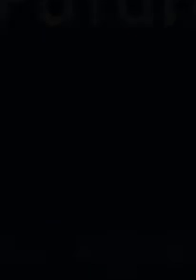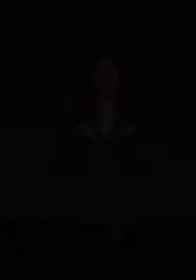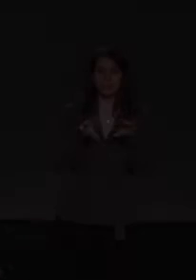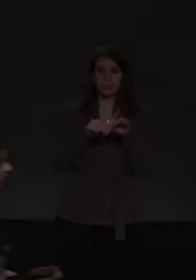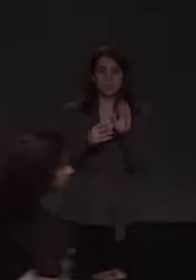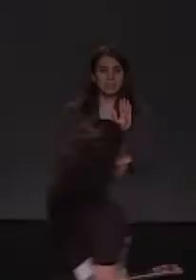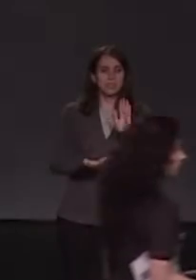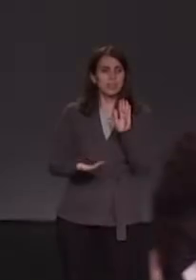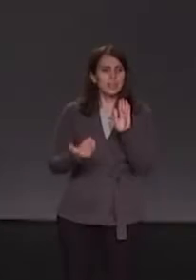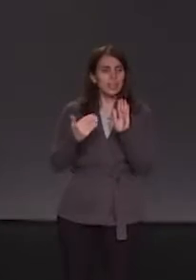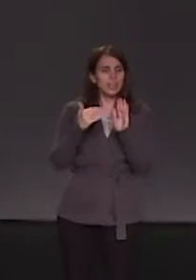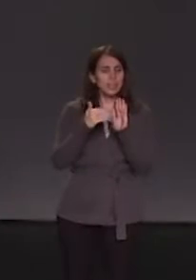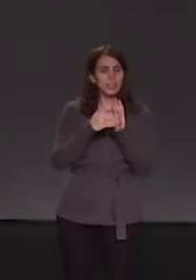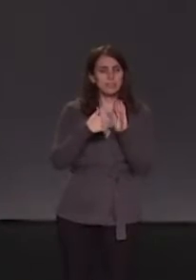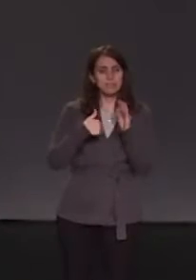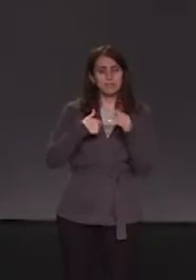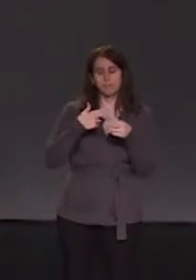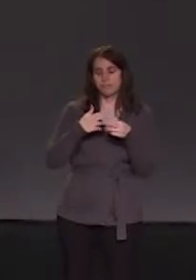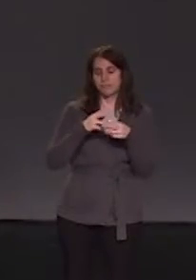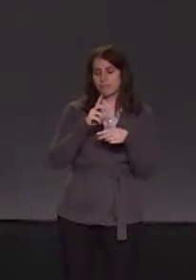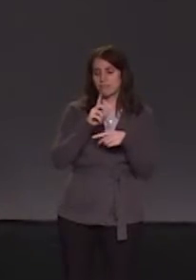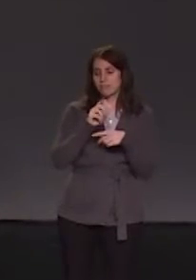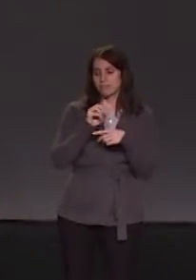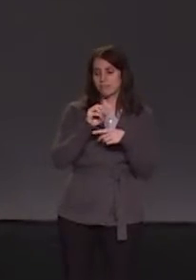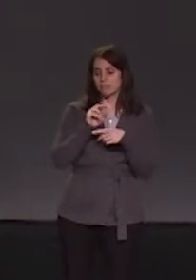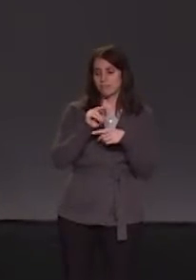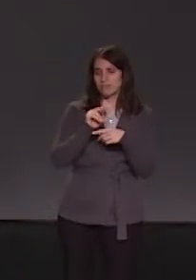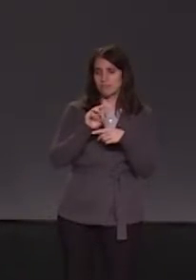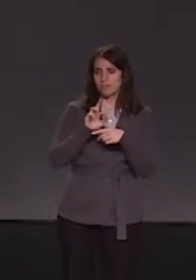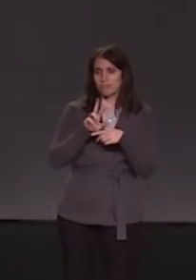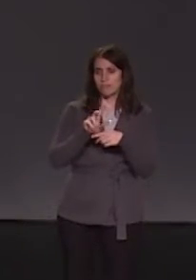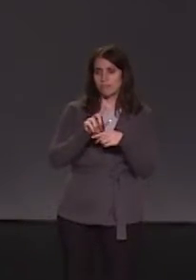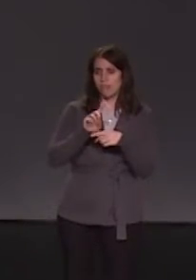I am Donald Borror, Chair of the Dance/NYC Junior Committee.